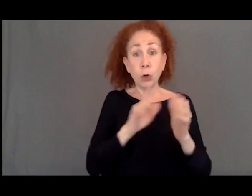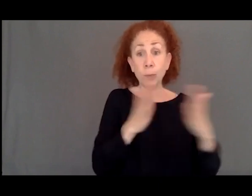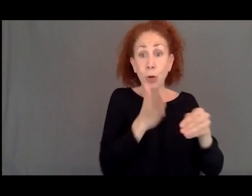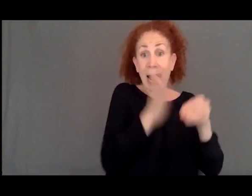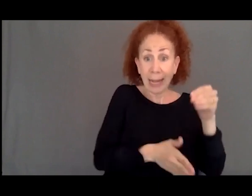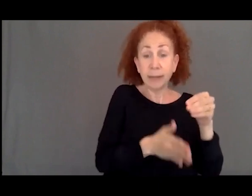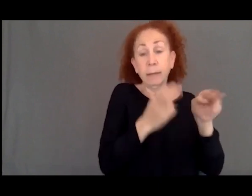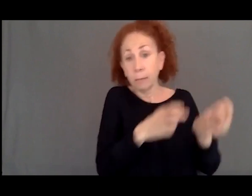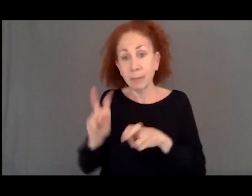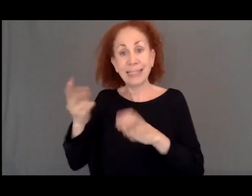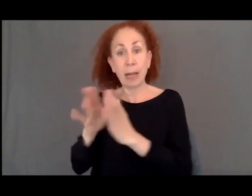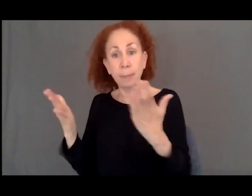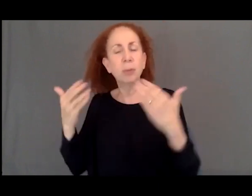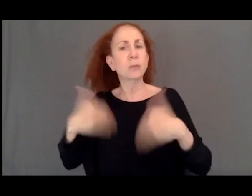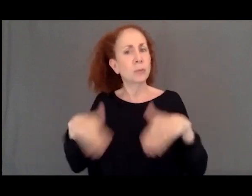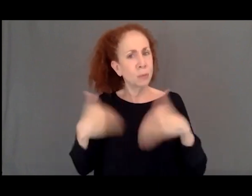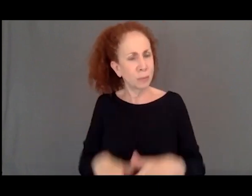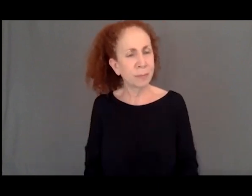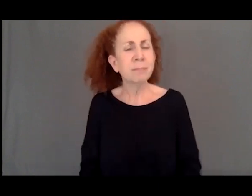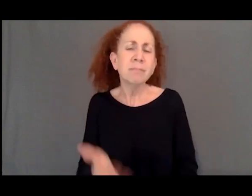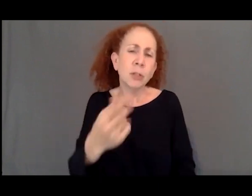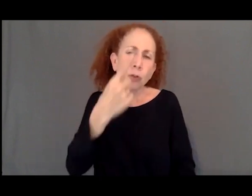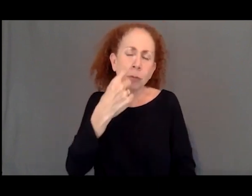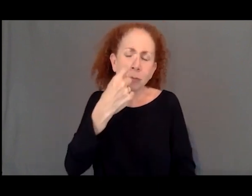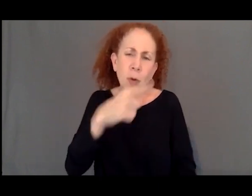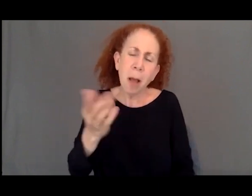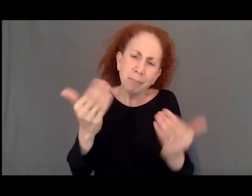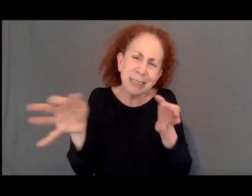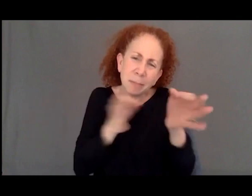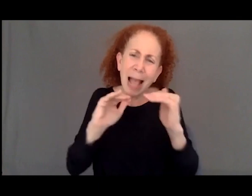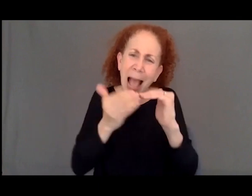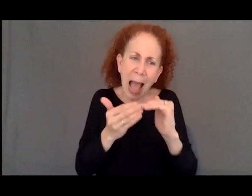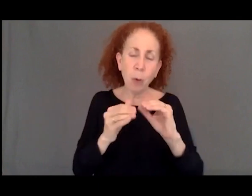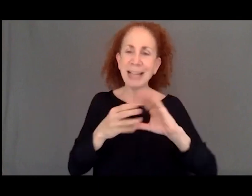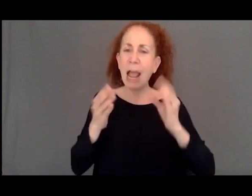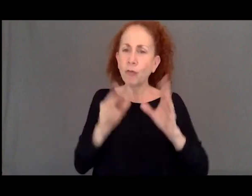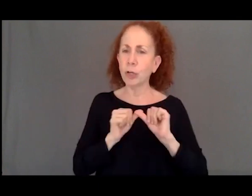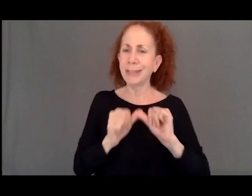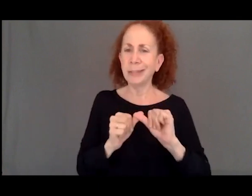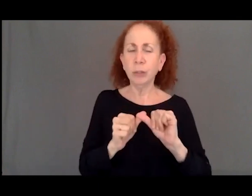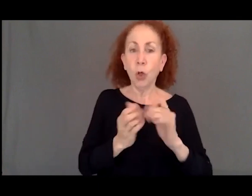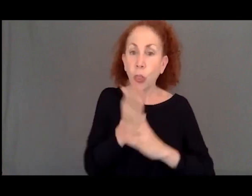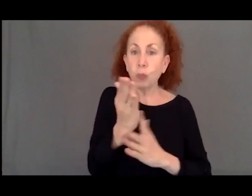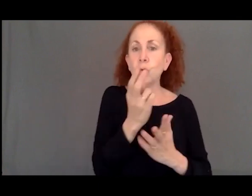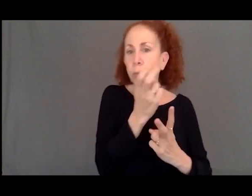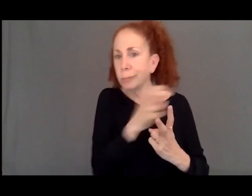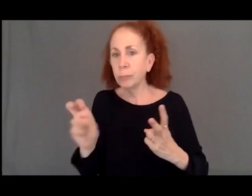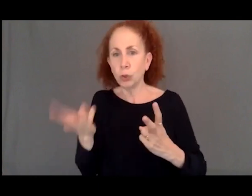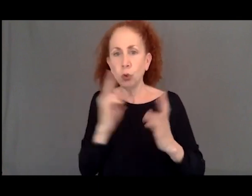So I'd love to hear about how you thought about sustaining this narrator, especially across the break of the two novels,